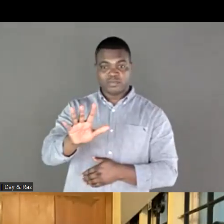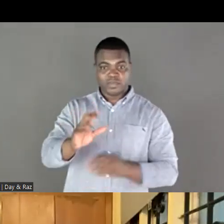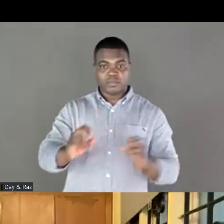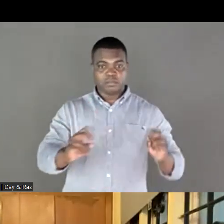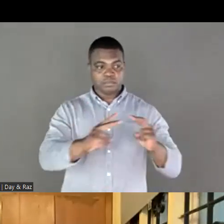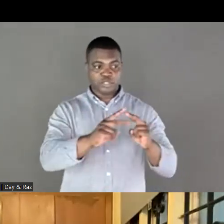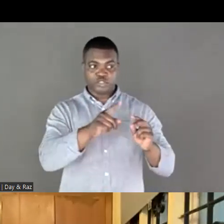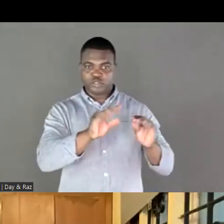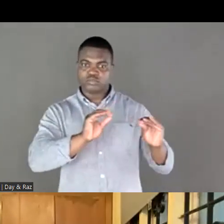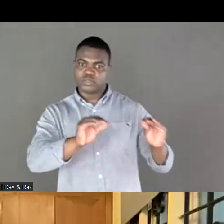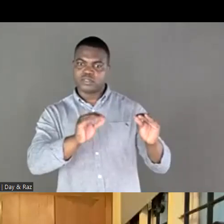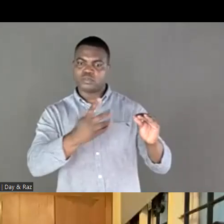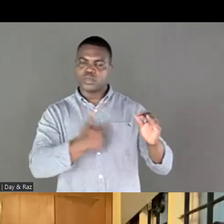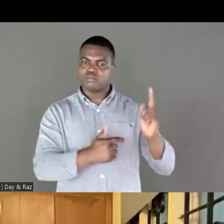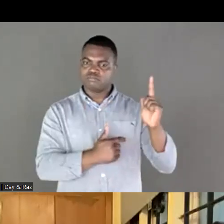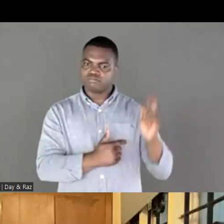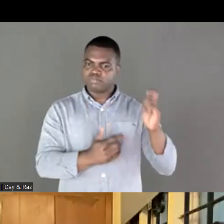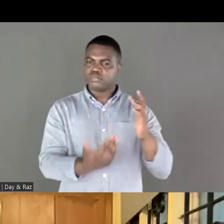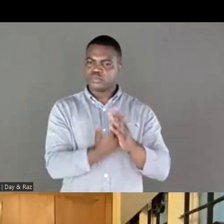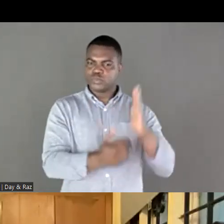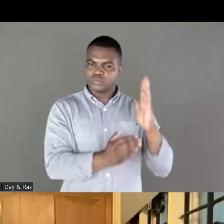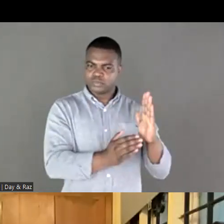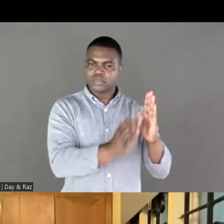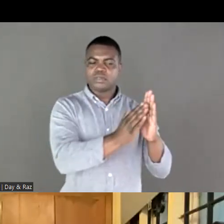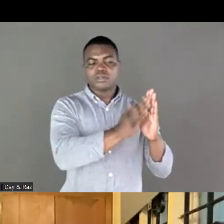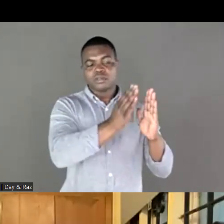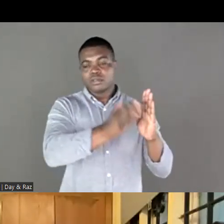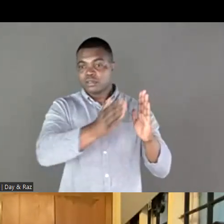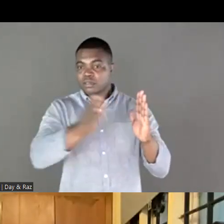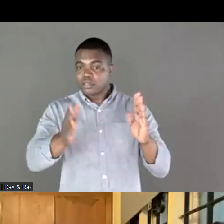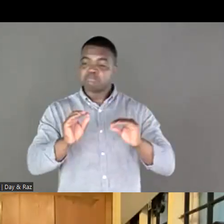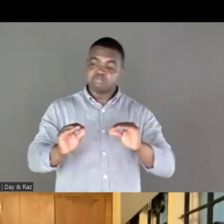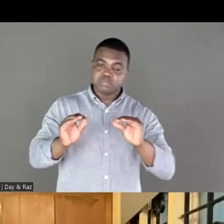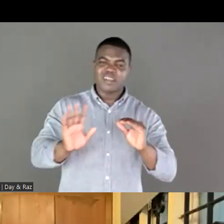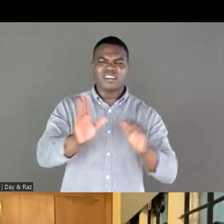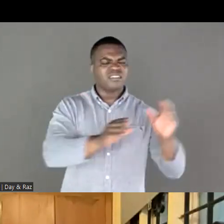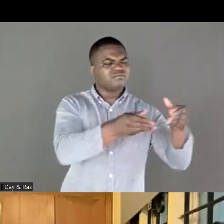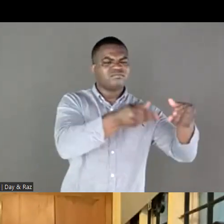initiative, which is developed by organizations of persons with disabilities for organizations of